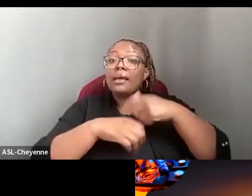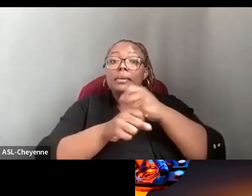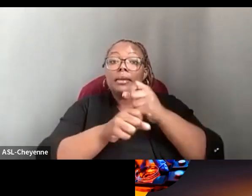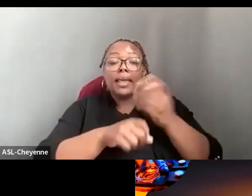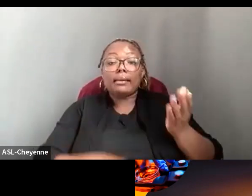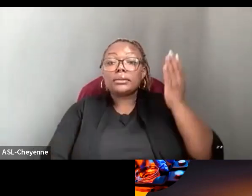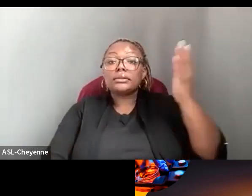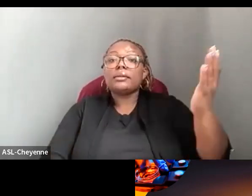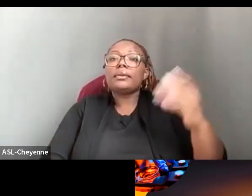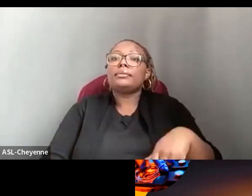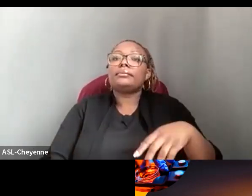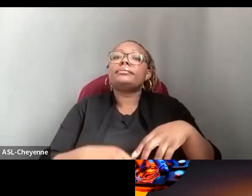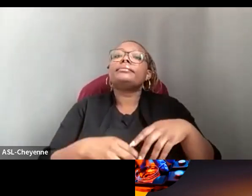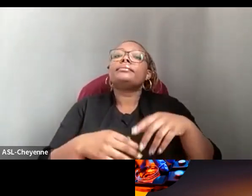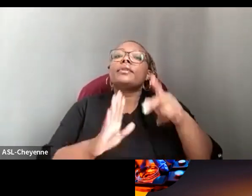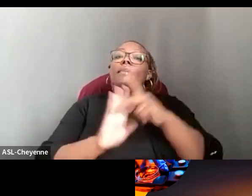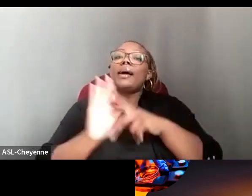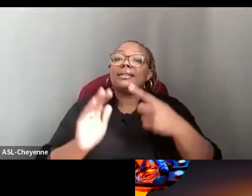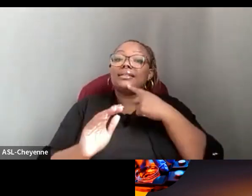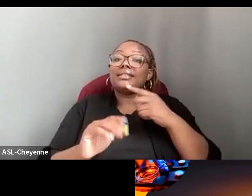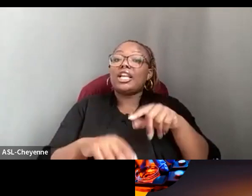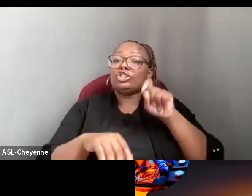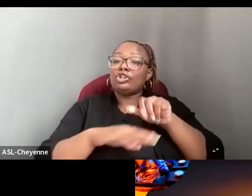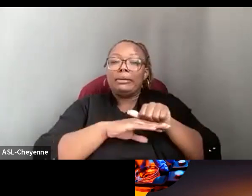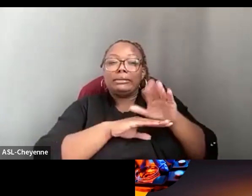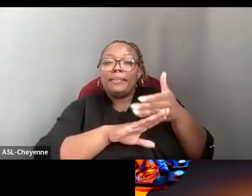Policy states it should be in 90 days prior to.